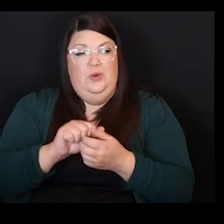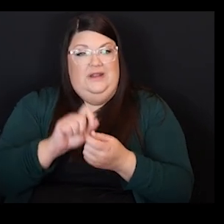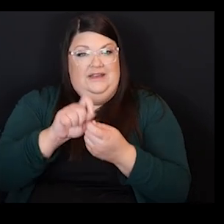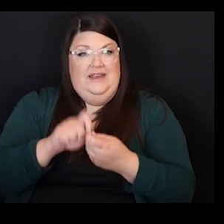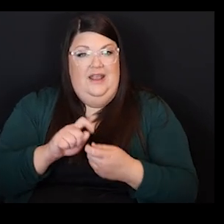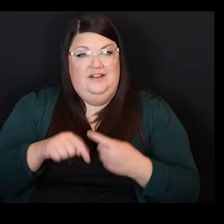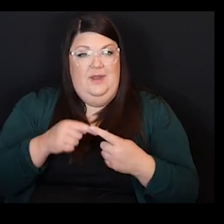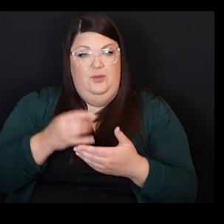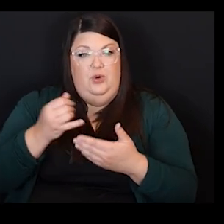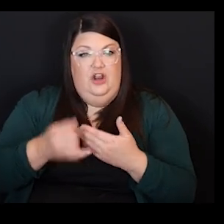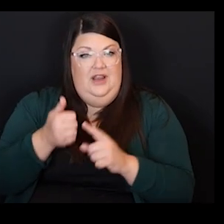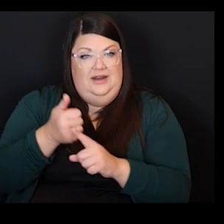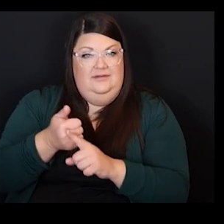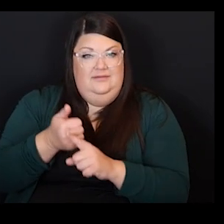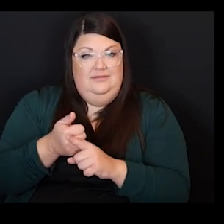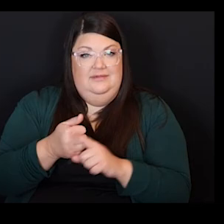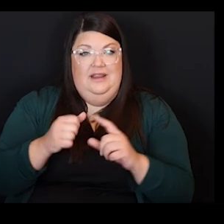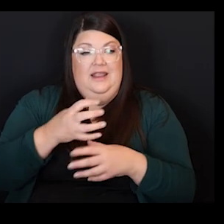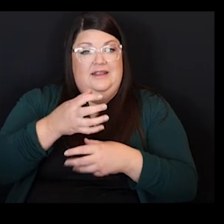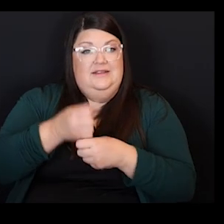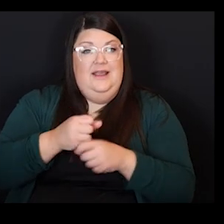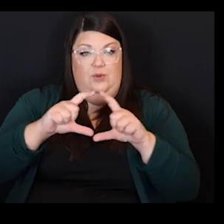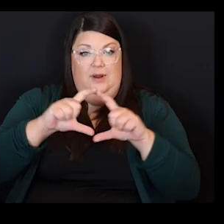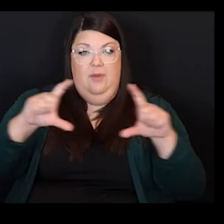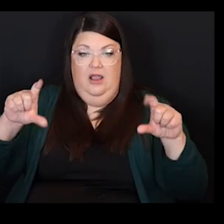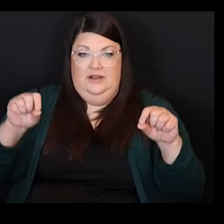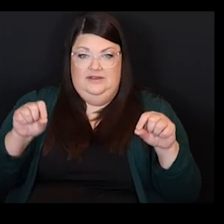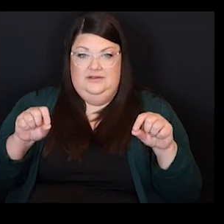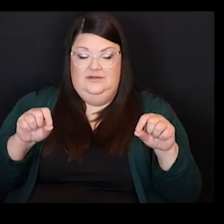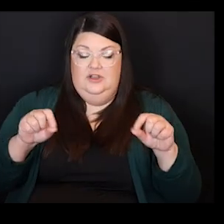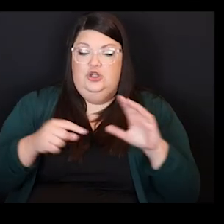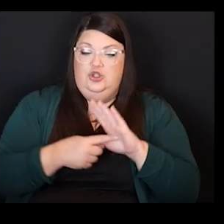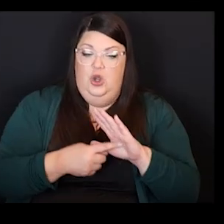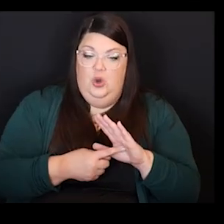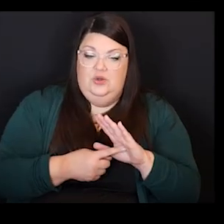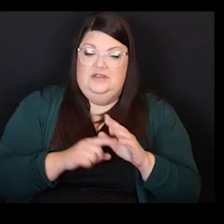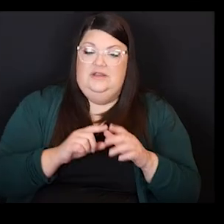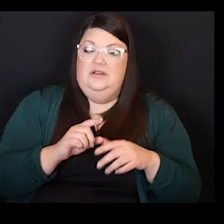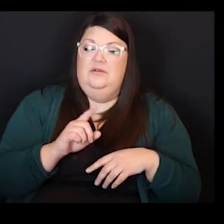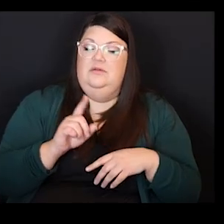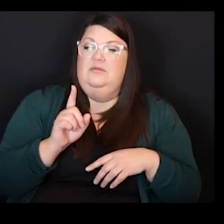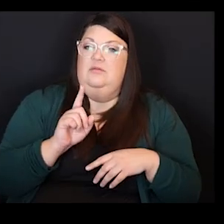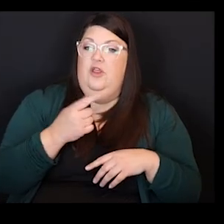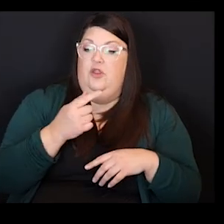In a summary box, the following appears: the DIF grant under which the project is funded,